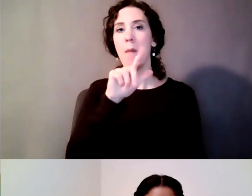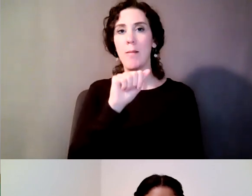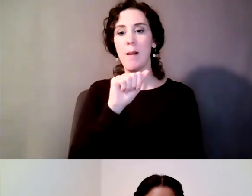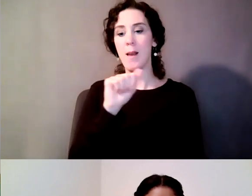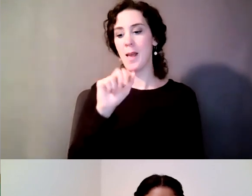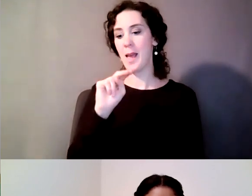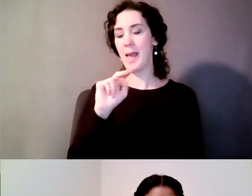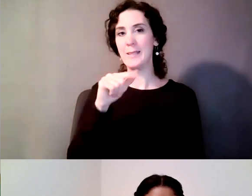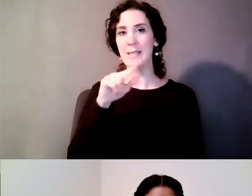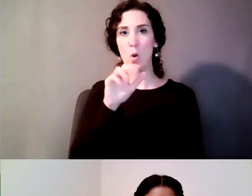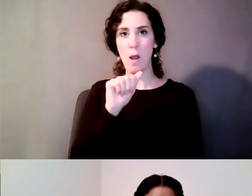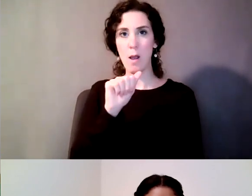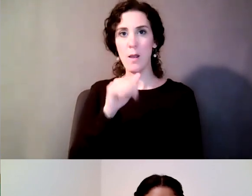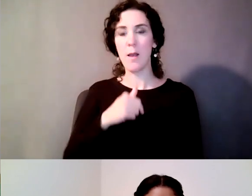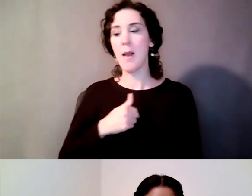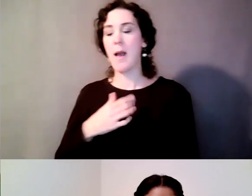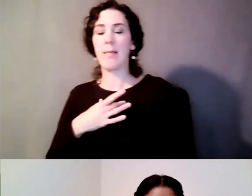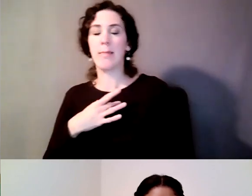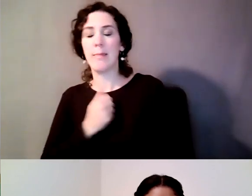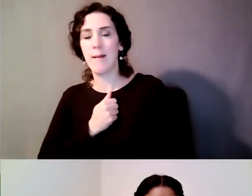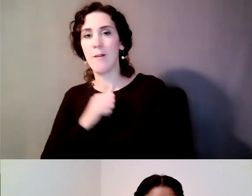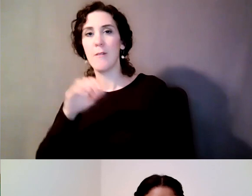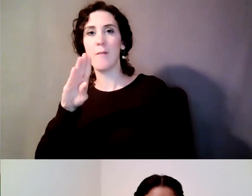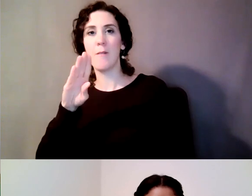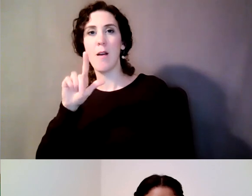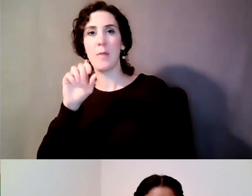I love the blonde espresso that Starbucks has right now.